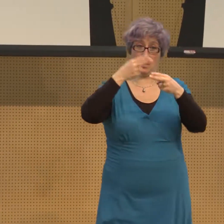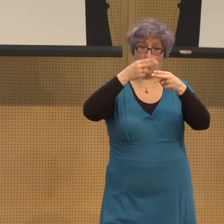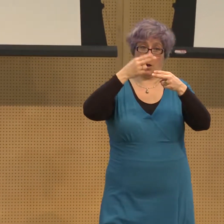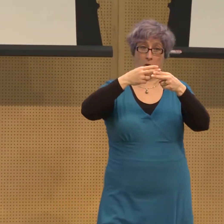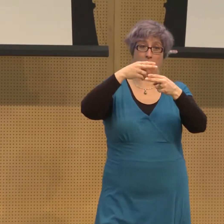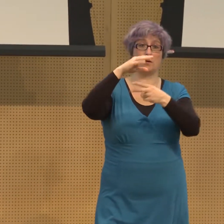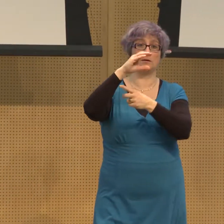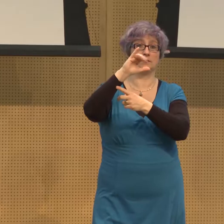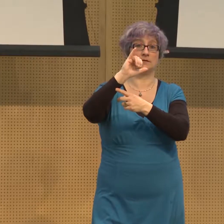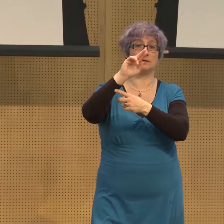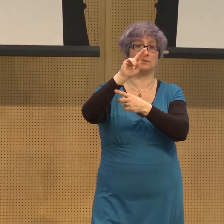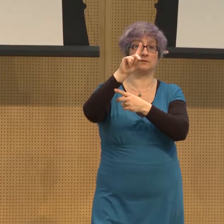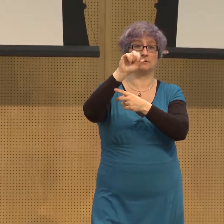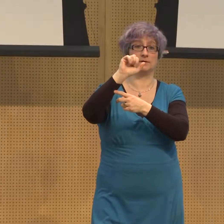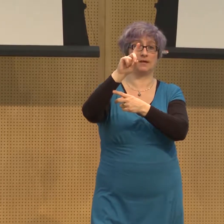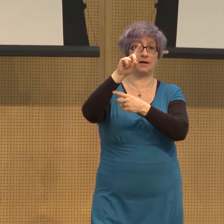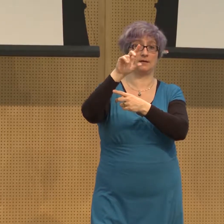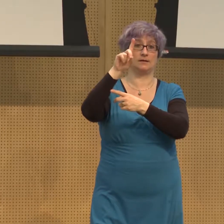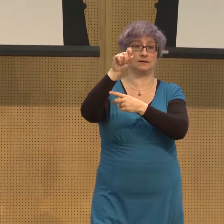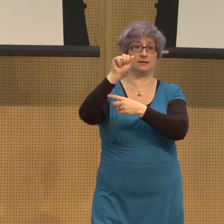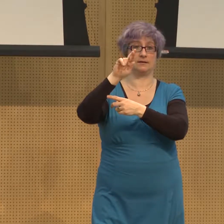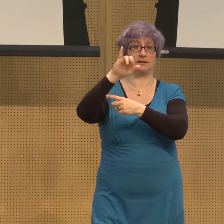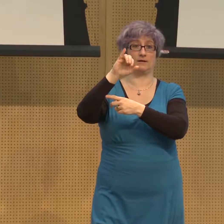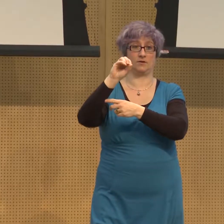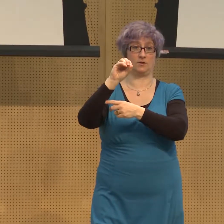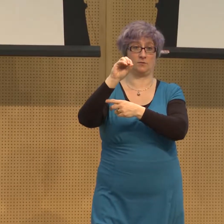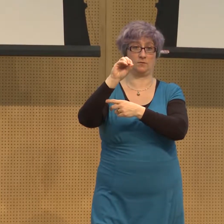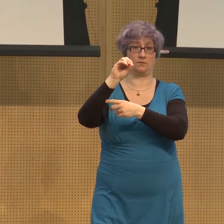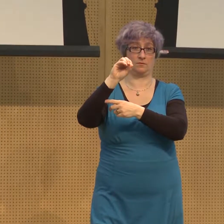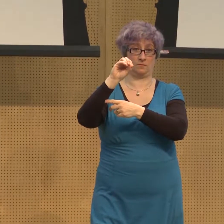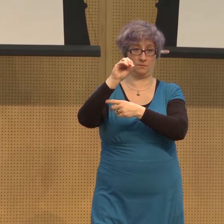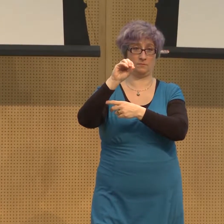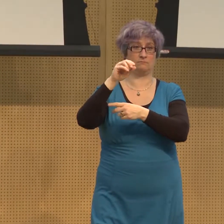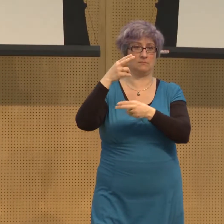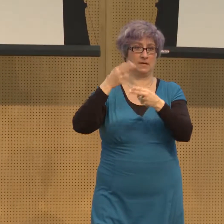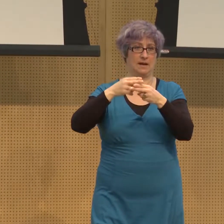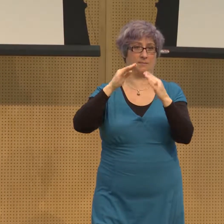and be immersed.